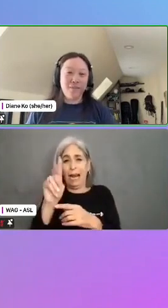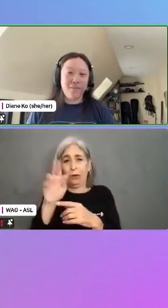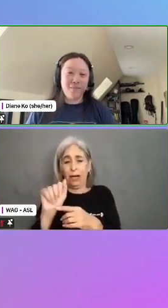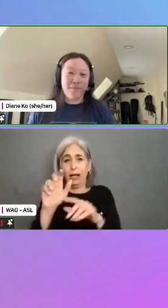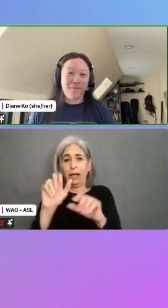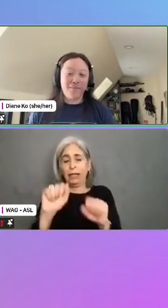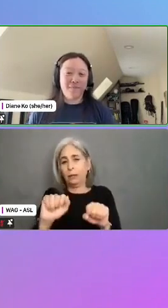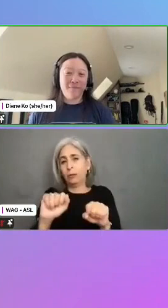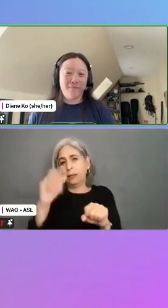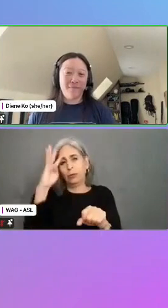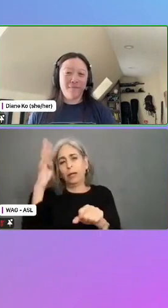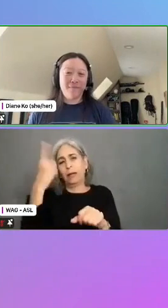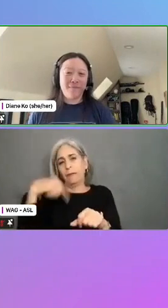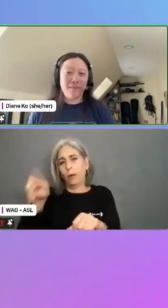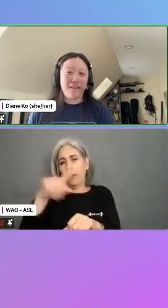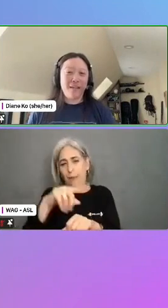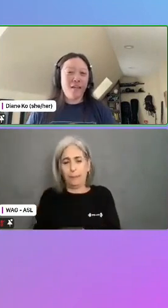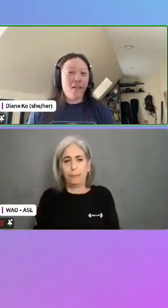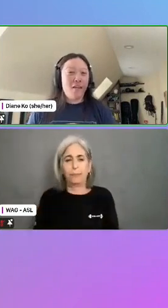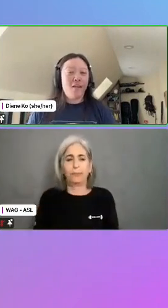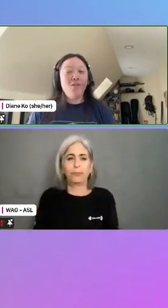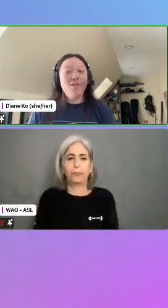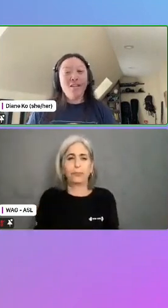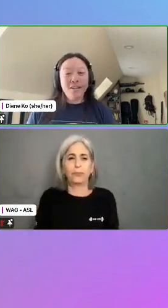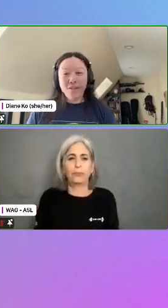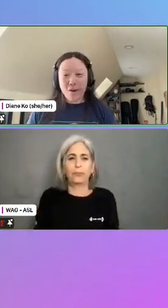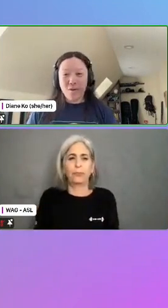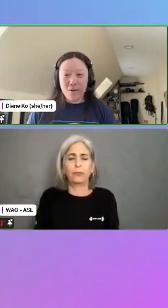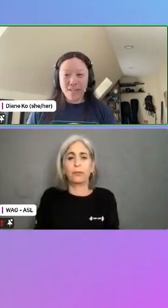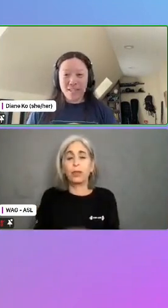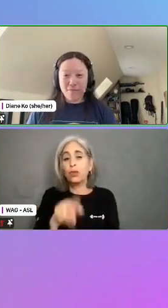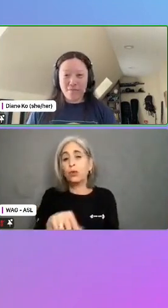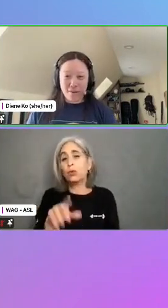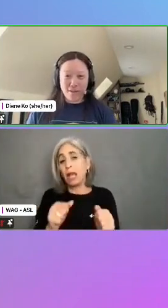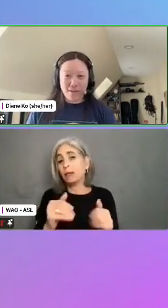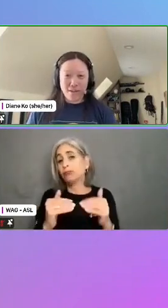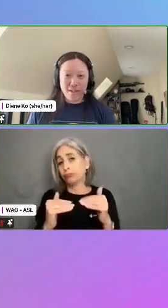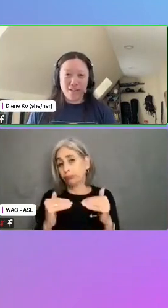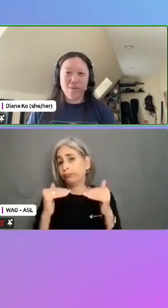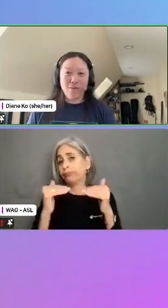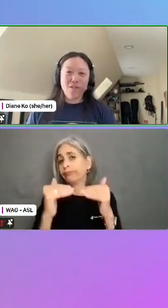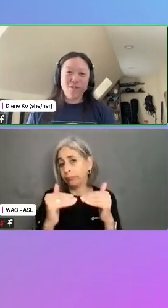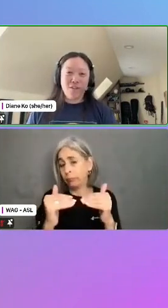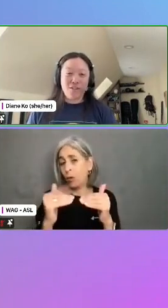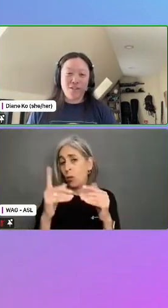have a picture of bandit sitting with his paws tucked underneath then him and underneath that image is